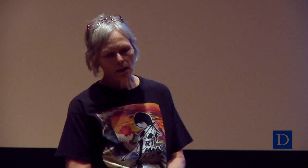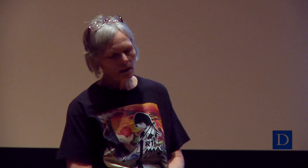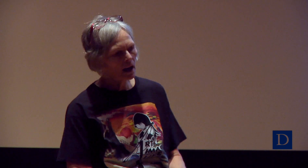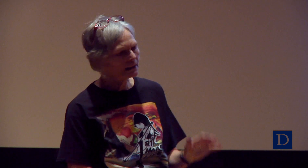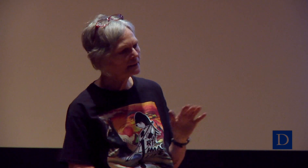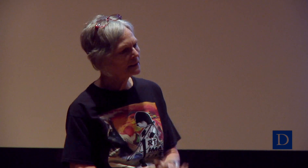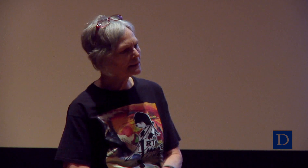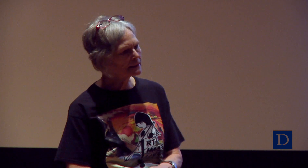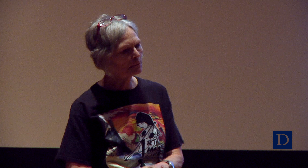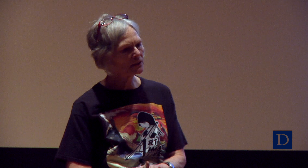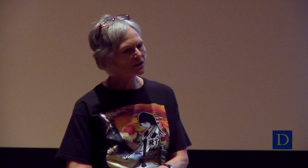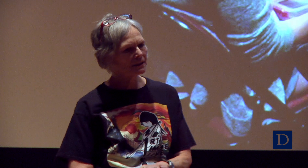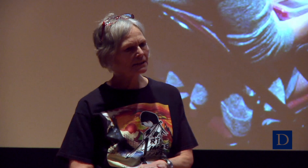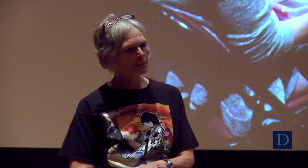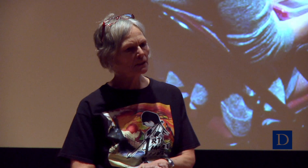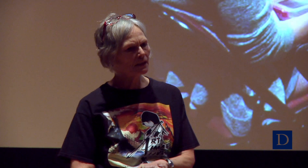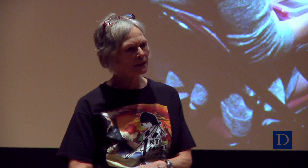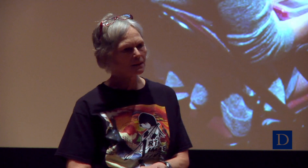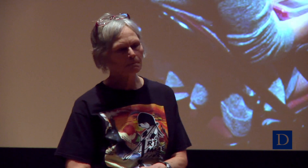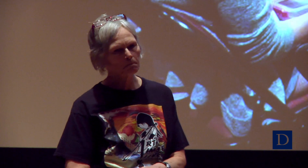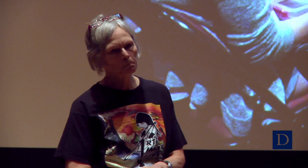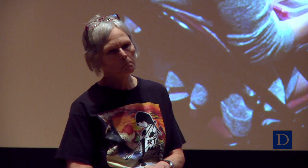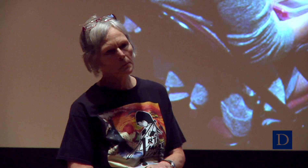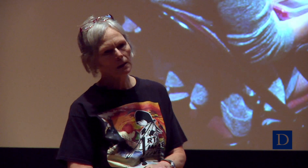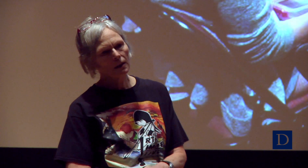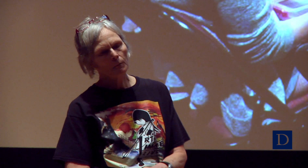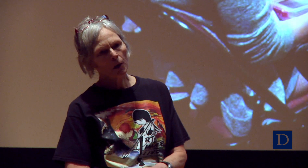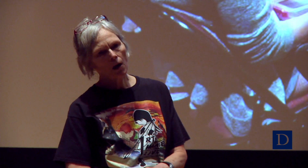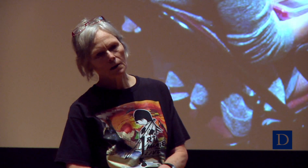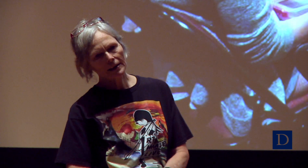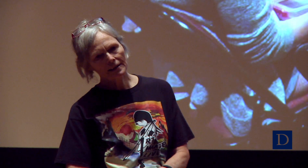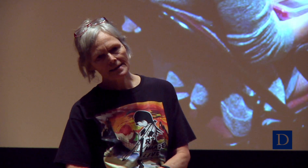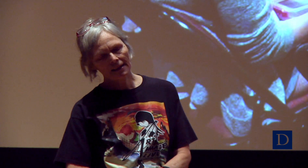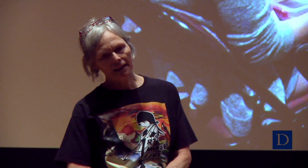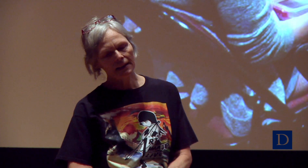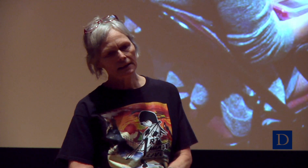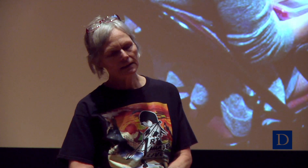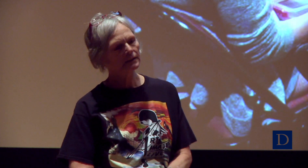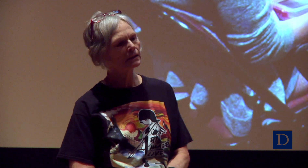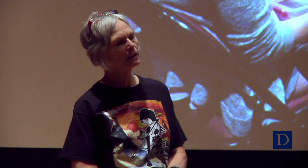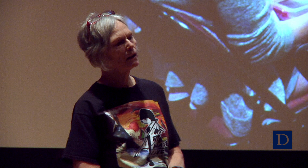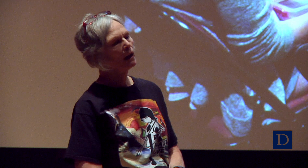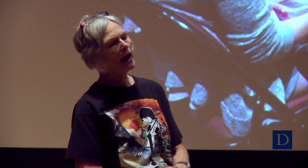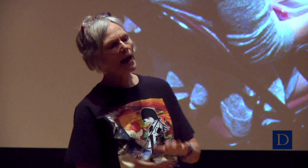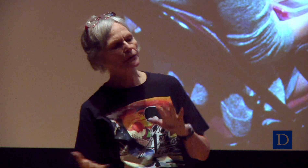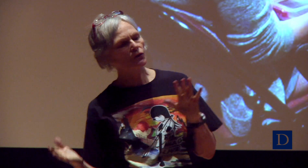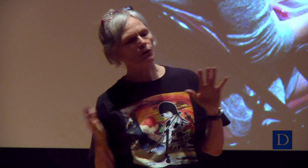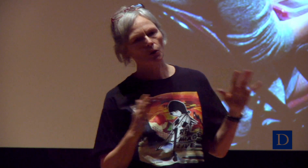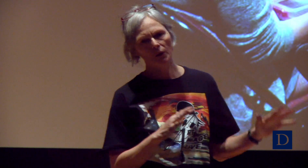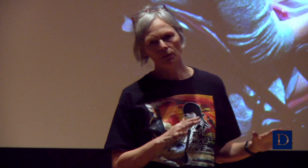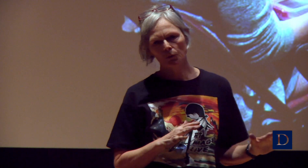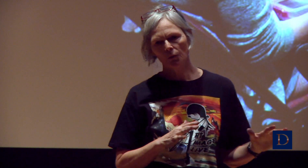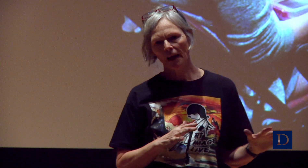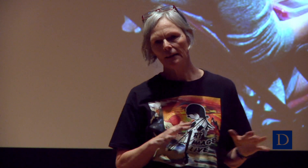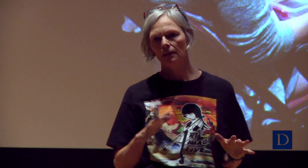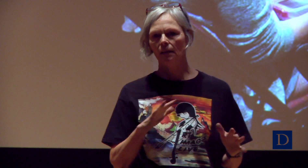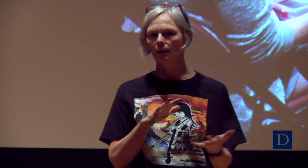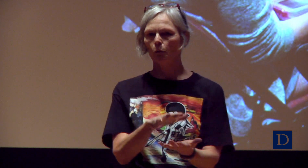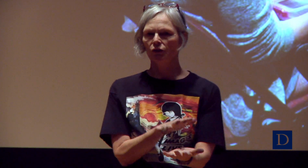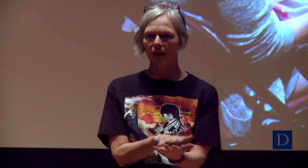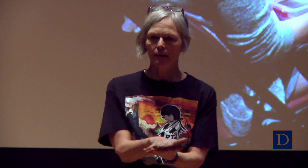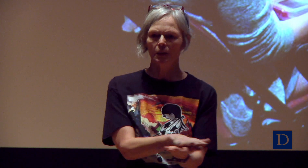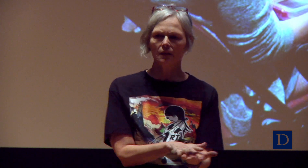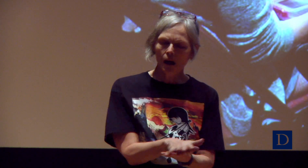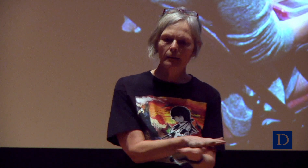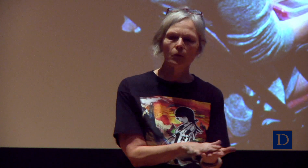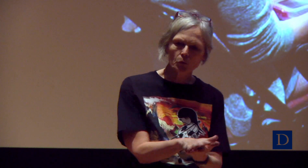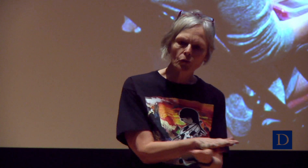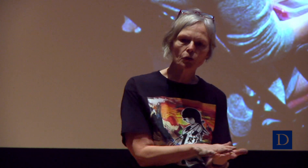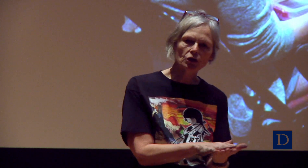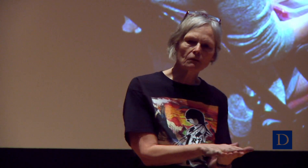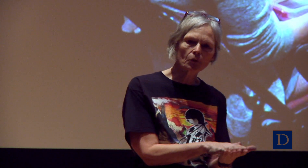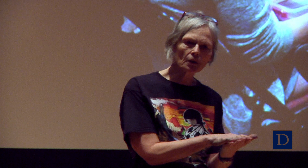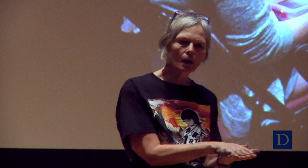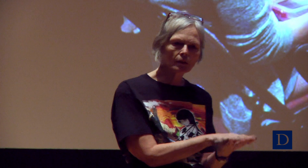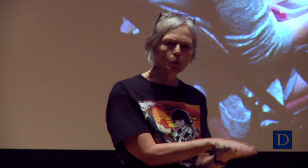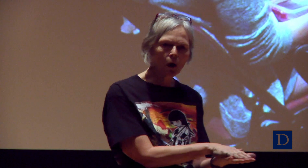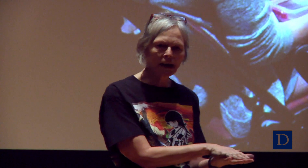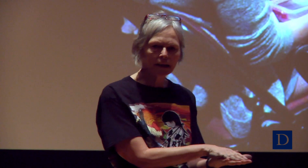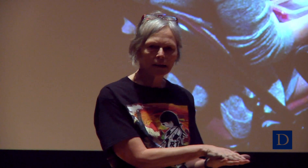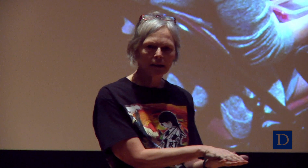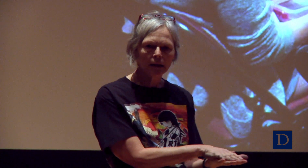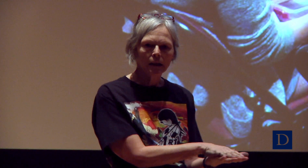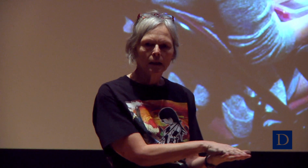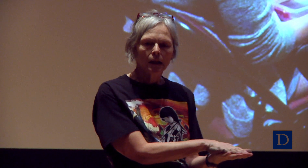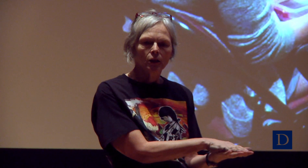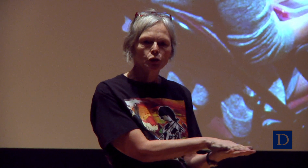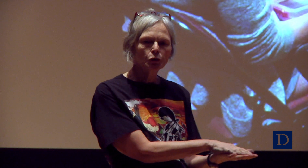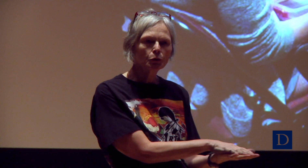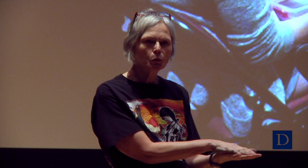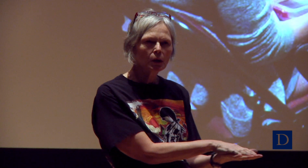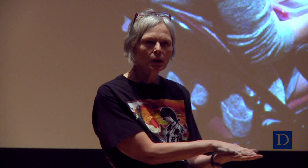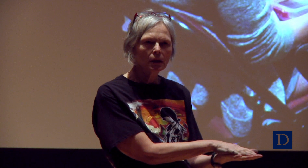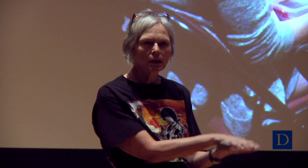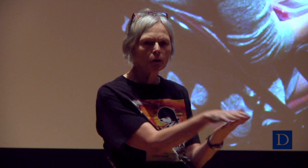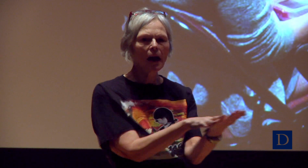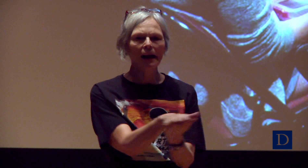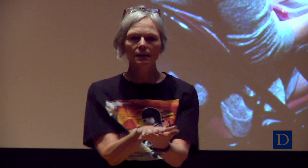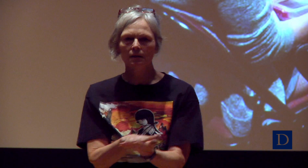And I can list a bunch of disabilities, but all I can say is after going through that, it was every time through searching for another way to interact,